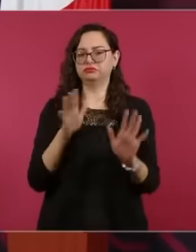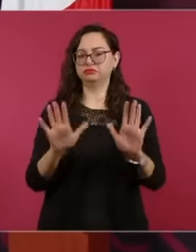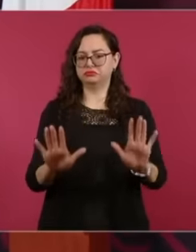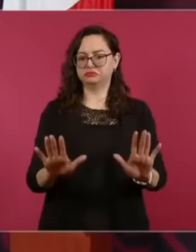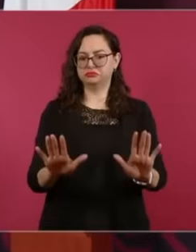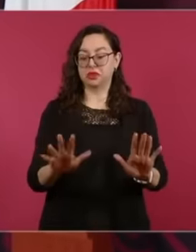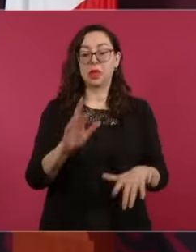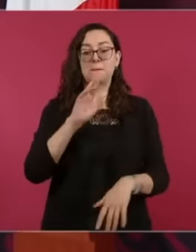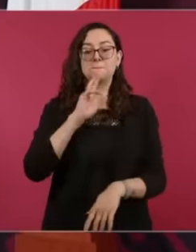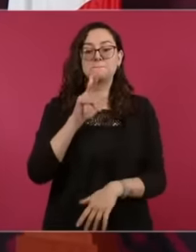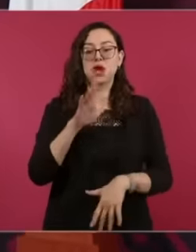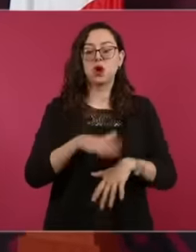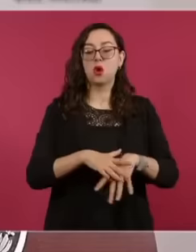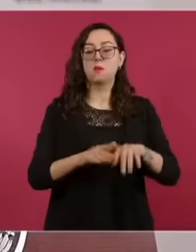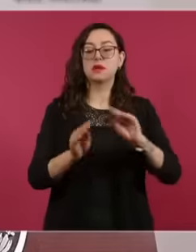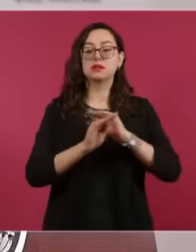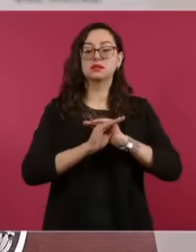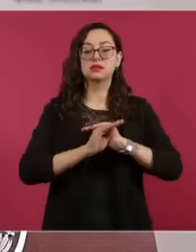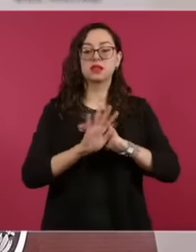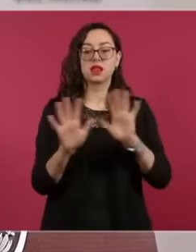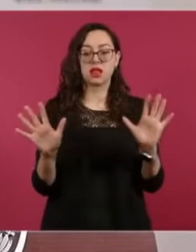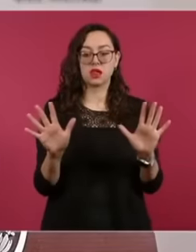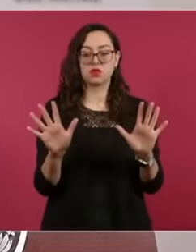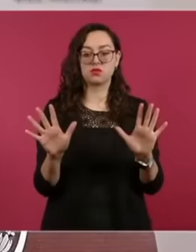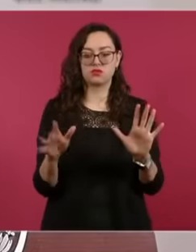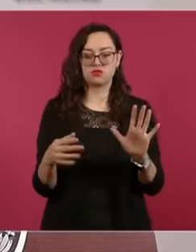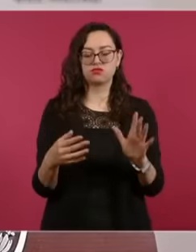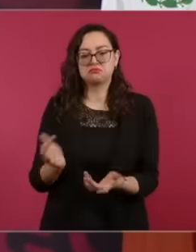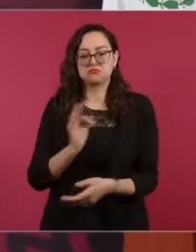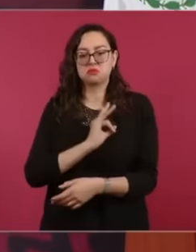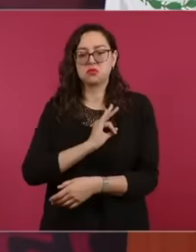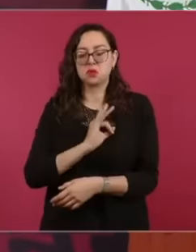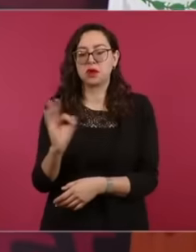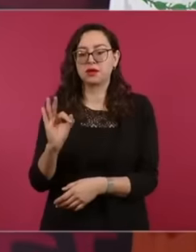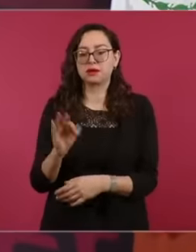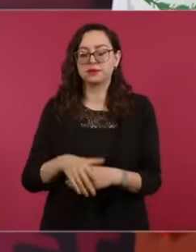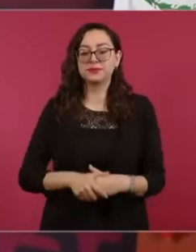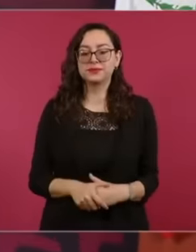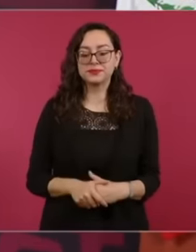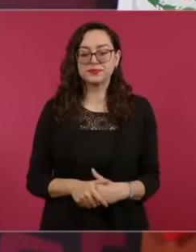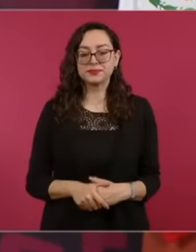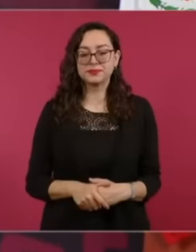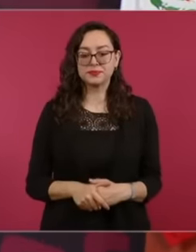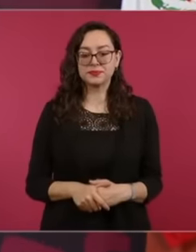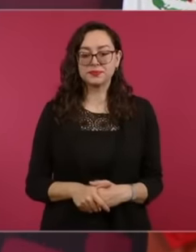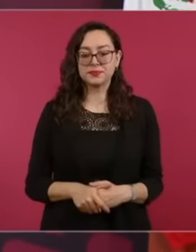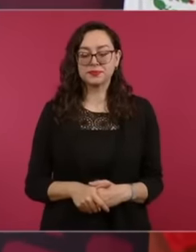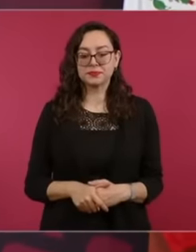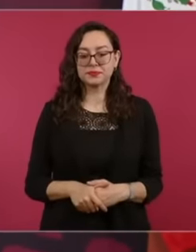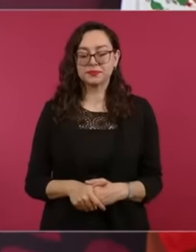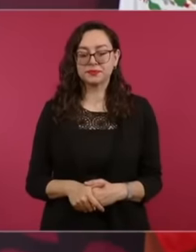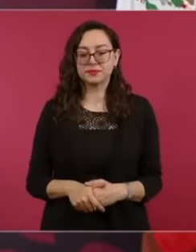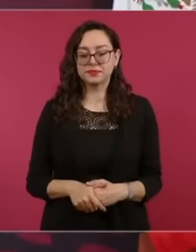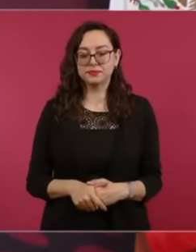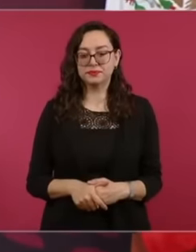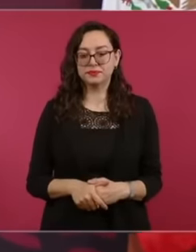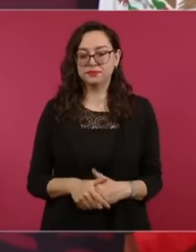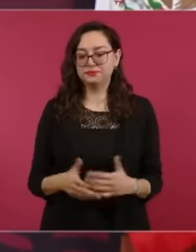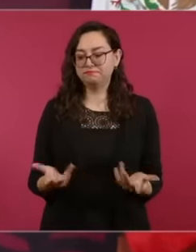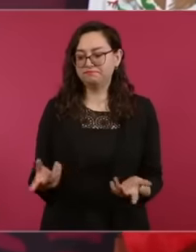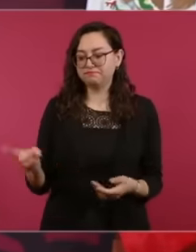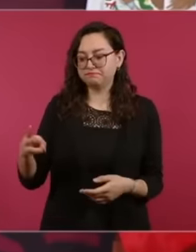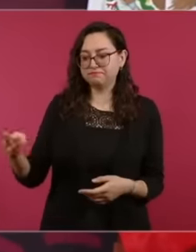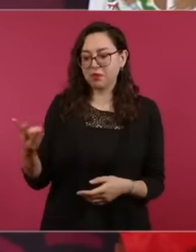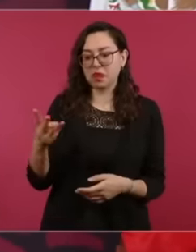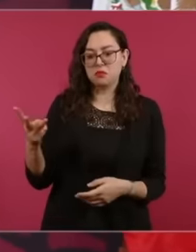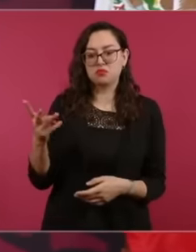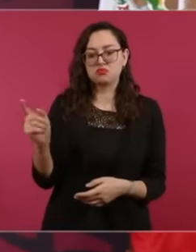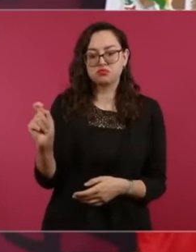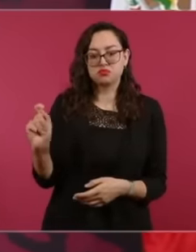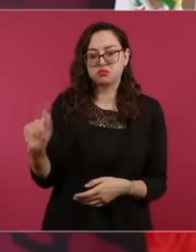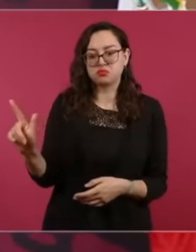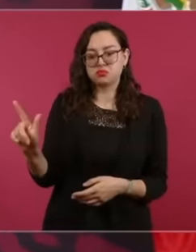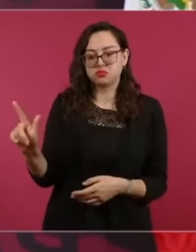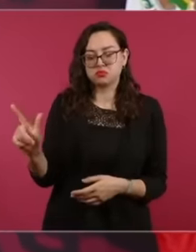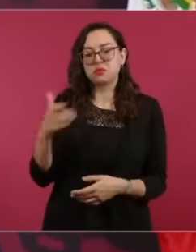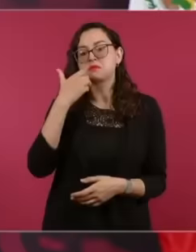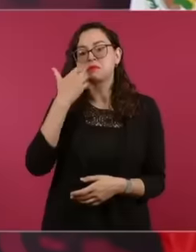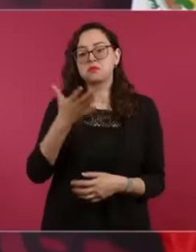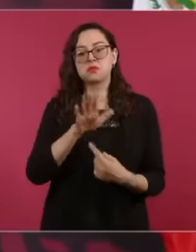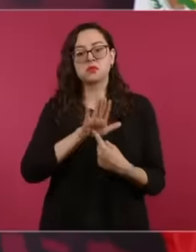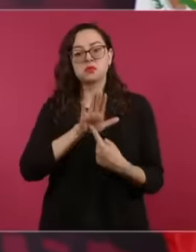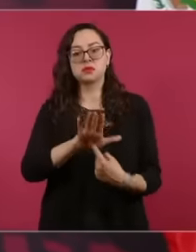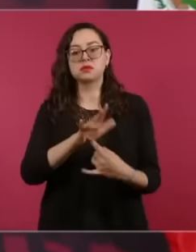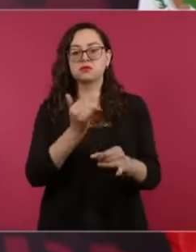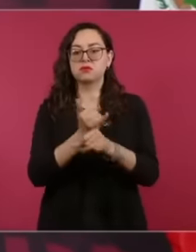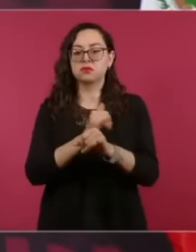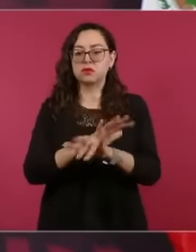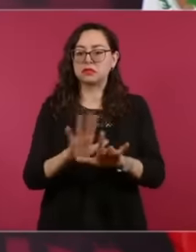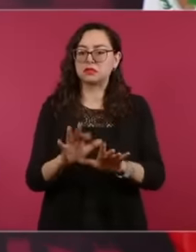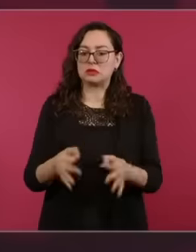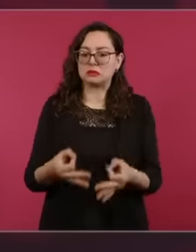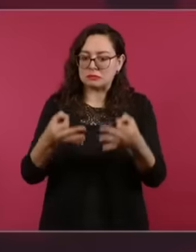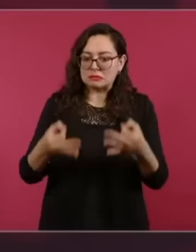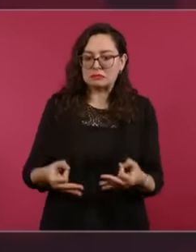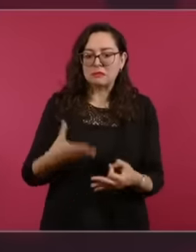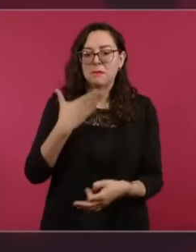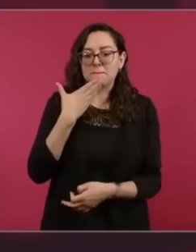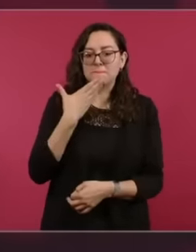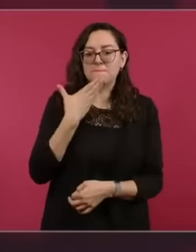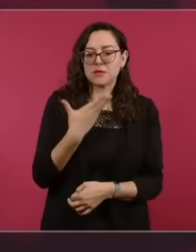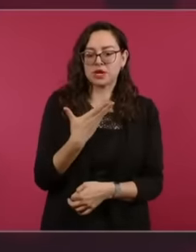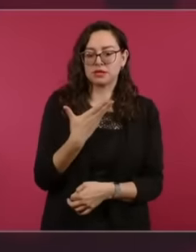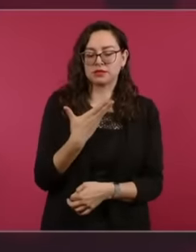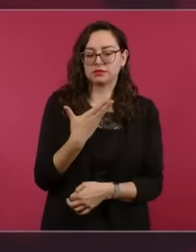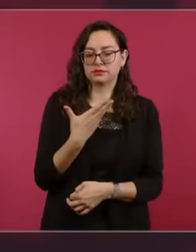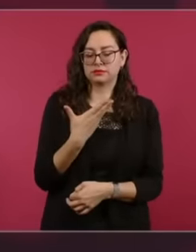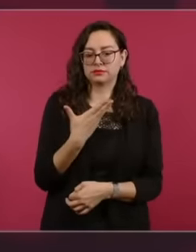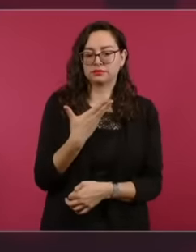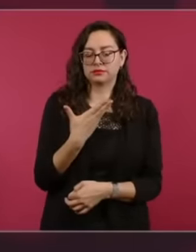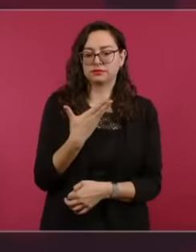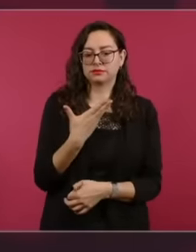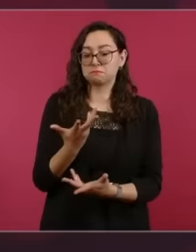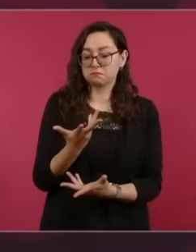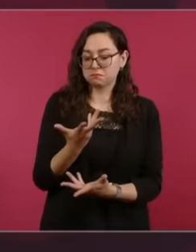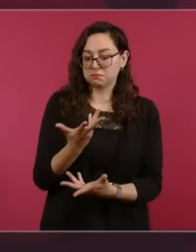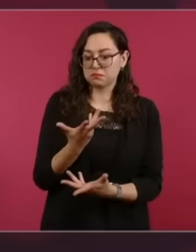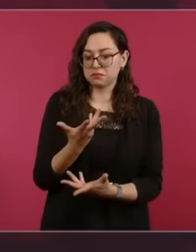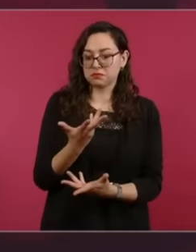speculation, report and what What we want is to be well informed and that all the evidence is also presented